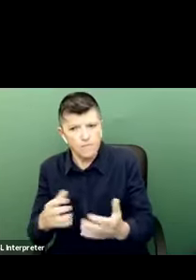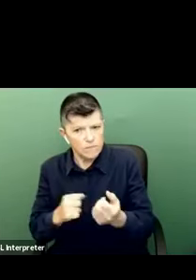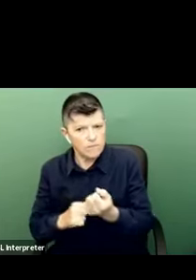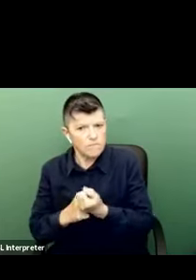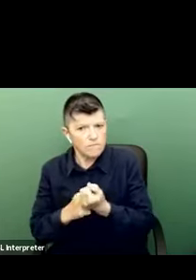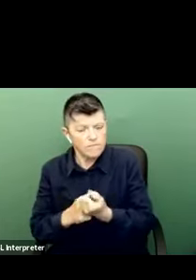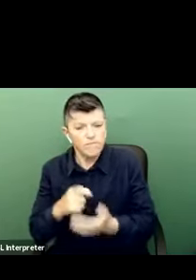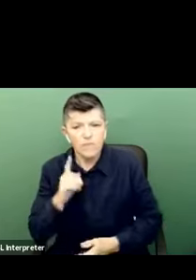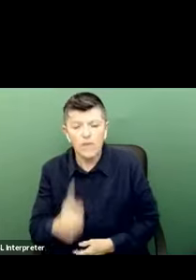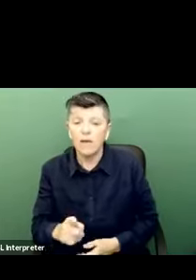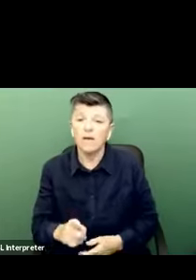that go well beyond legislation.